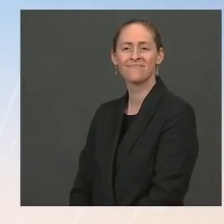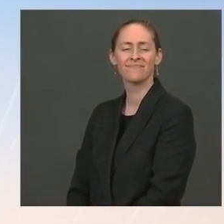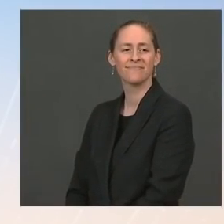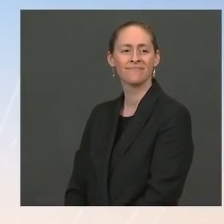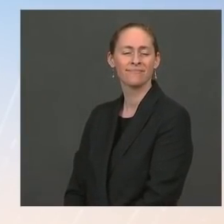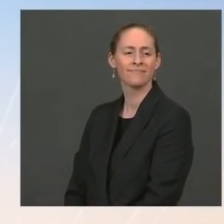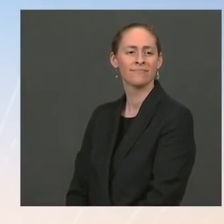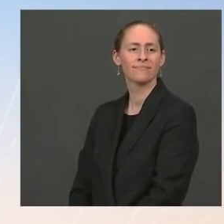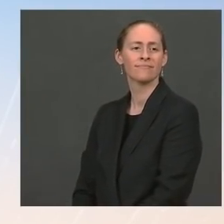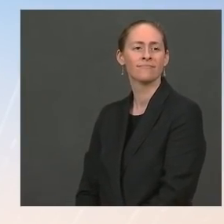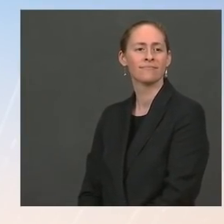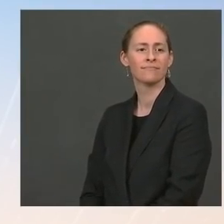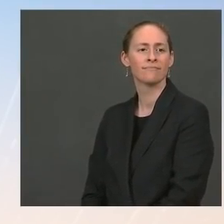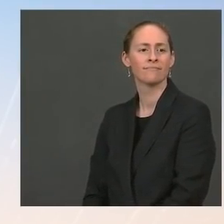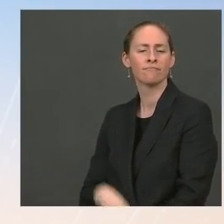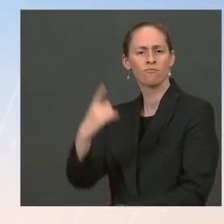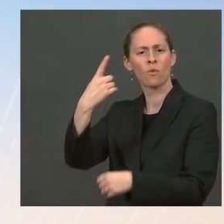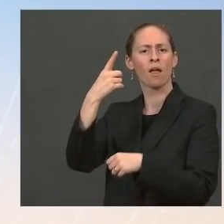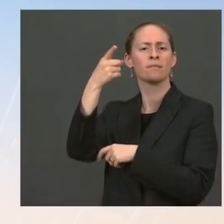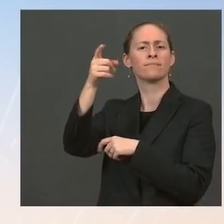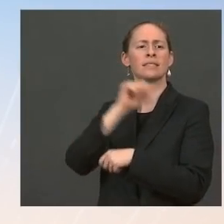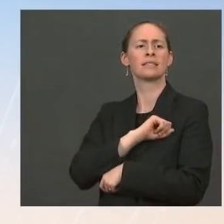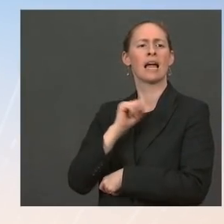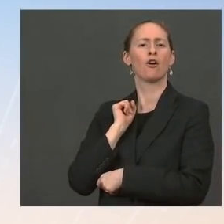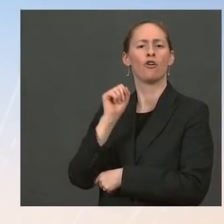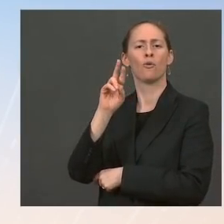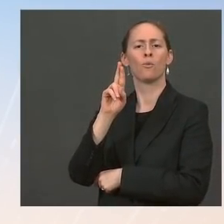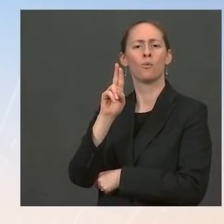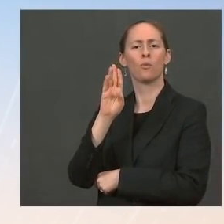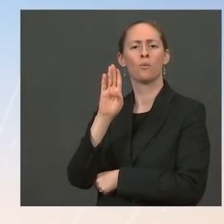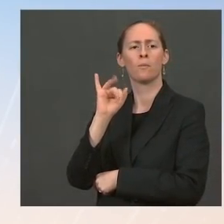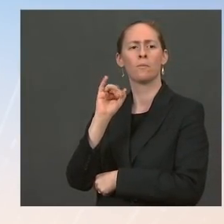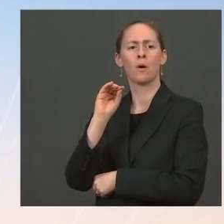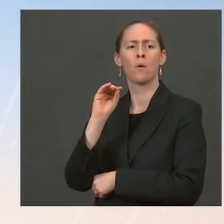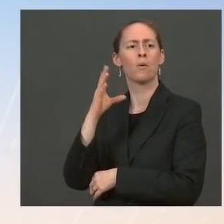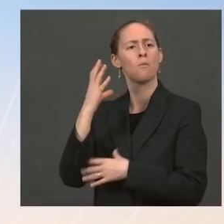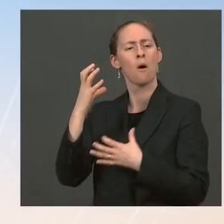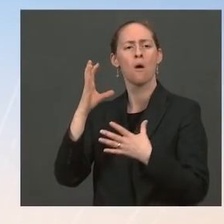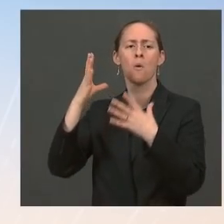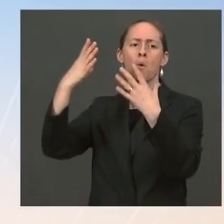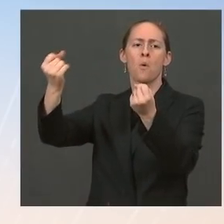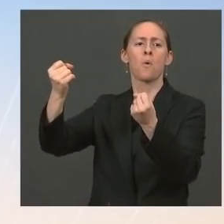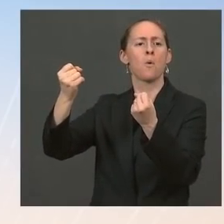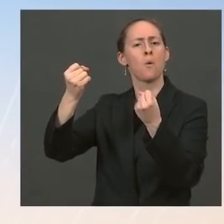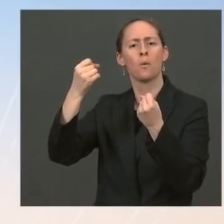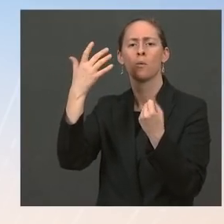to place a hold on Biden's nominee for the ambassador to China? Obviously, a key position.